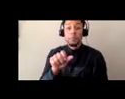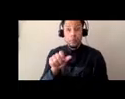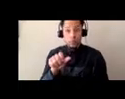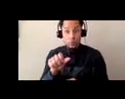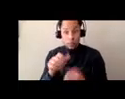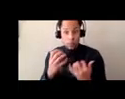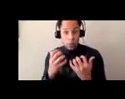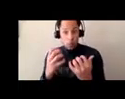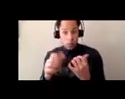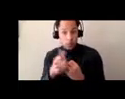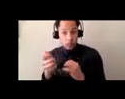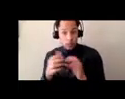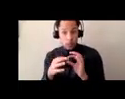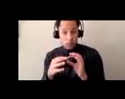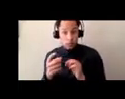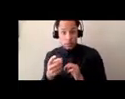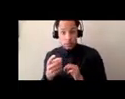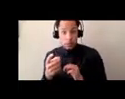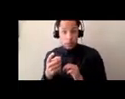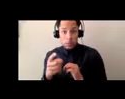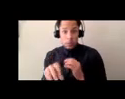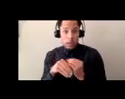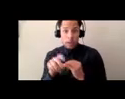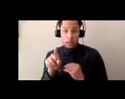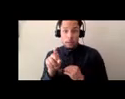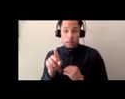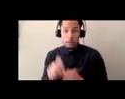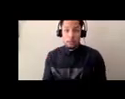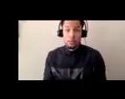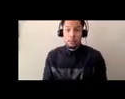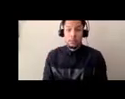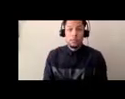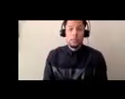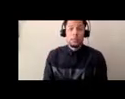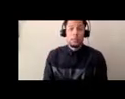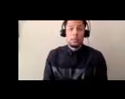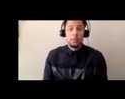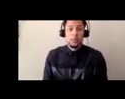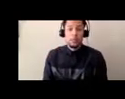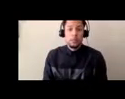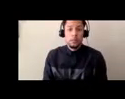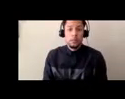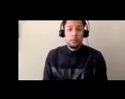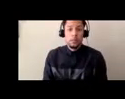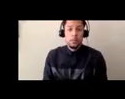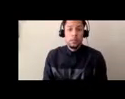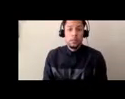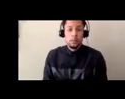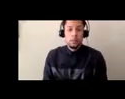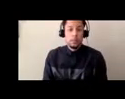Thank you Tina.